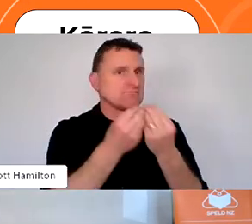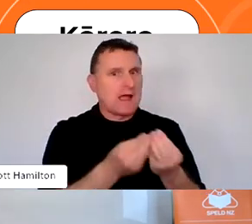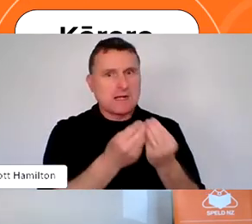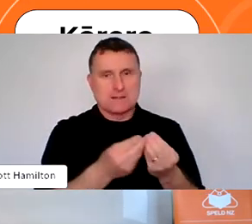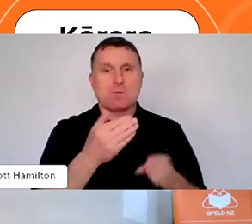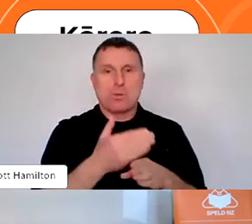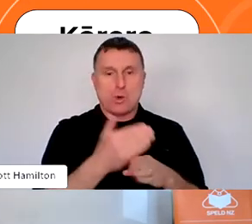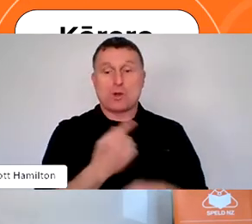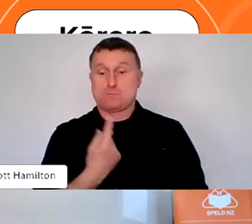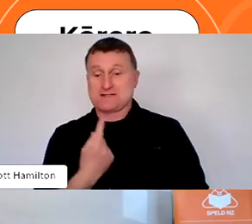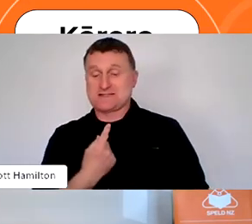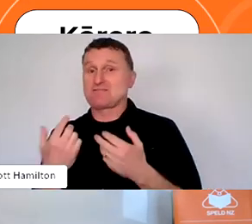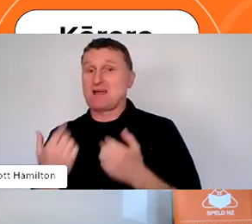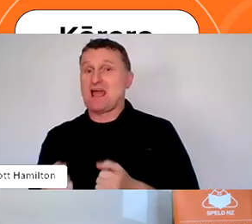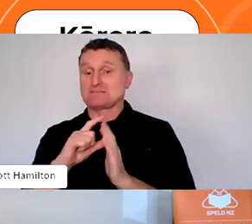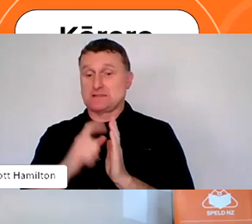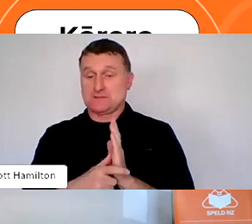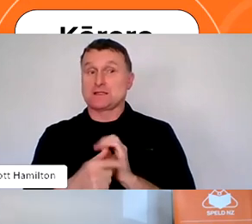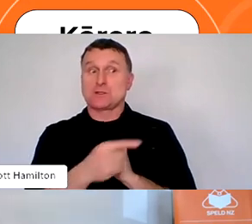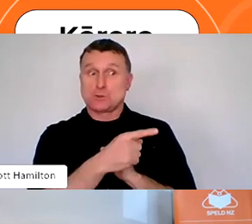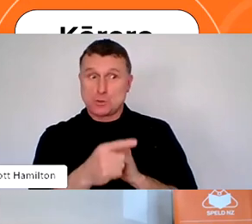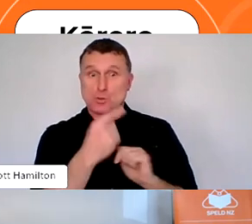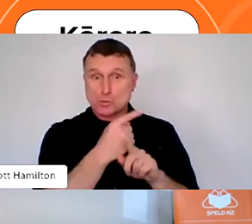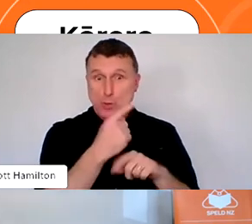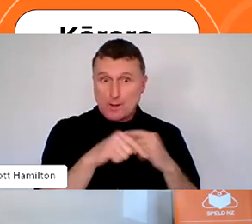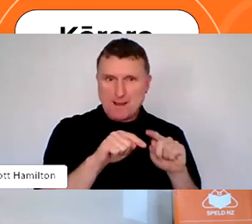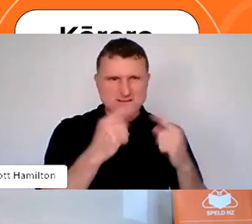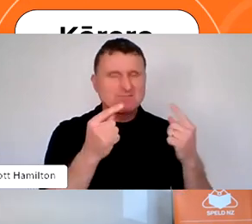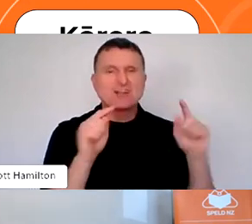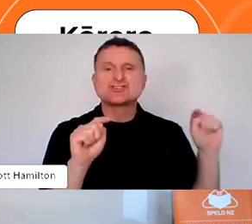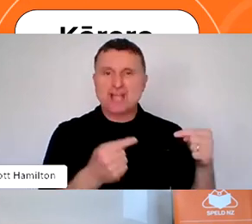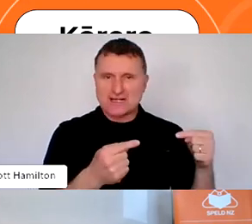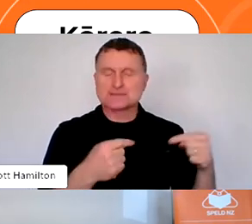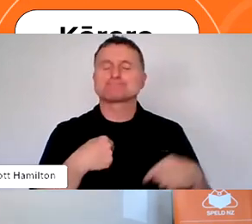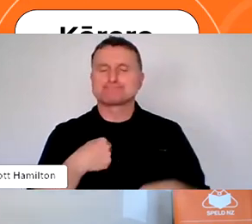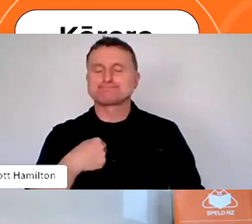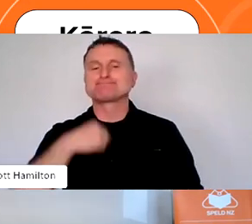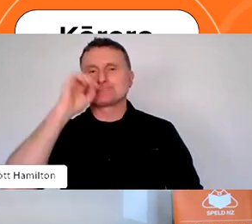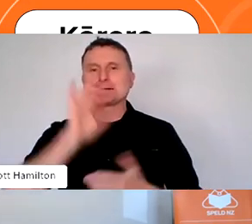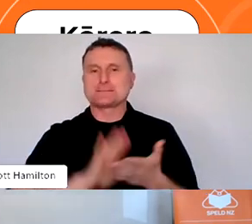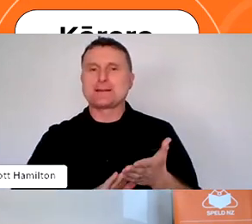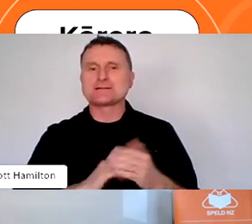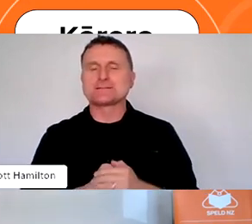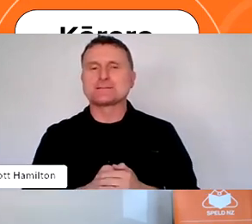I've experienced a lot of the challenges that you have all talked about. One of the biggest things that I learned today from this panel,